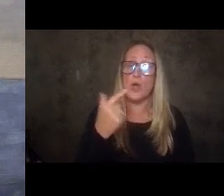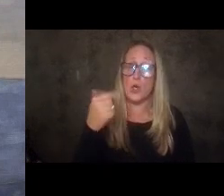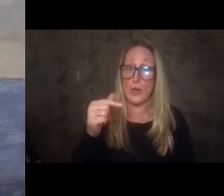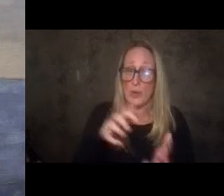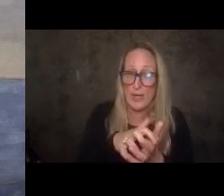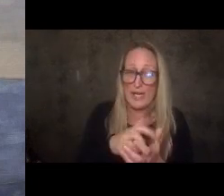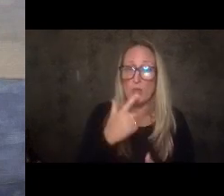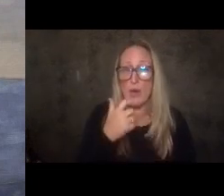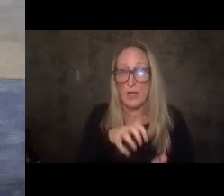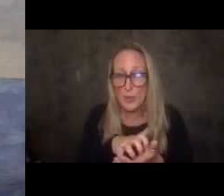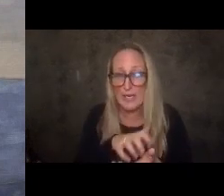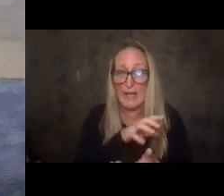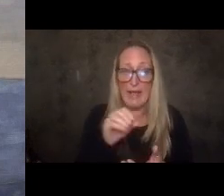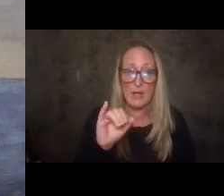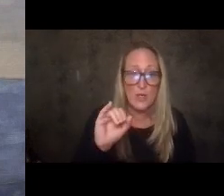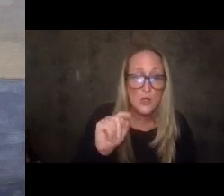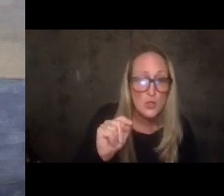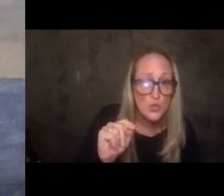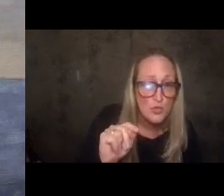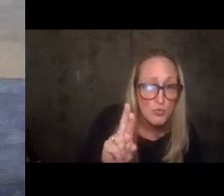and the Tri Nopia, which I hope I said right.